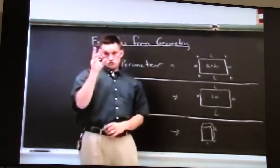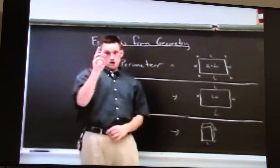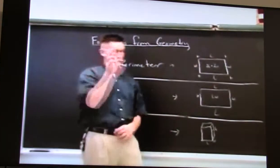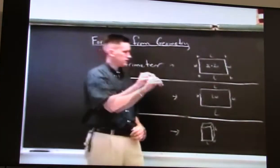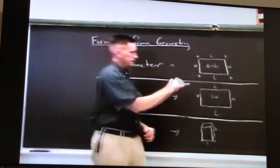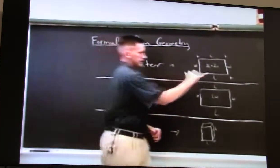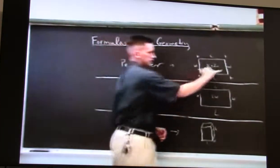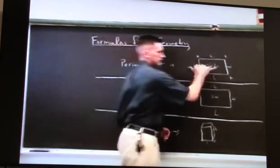Add up all of those sides.